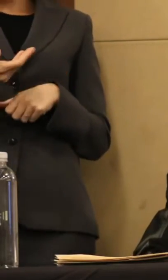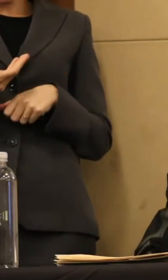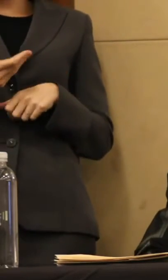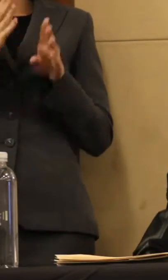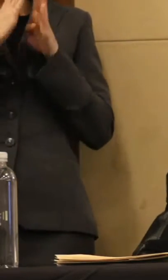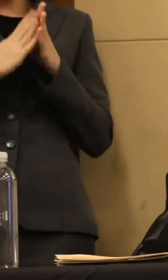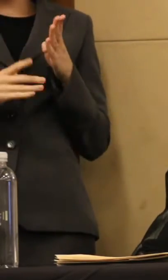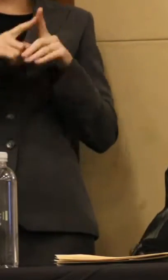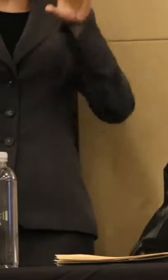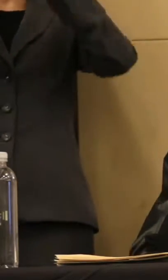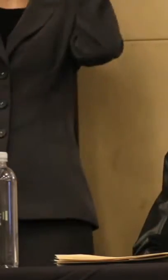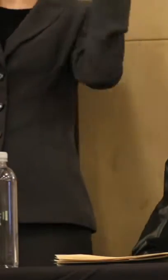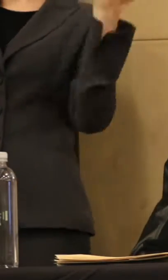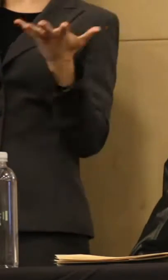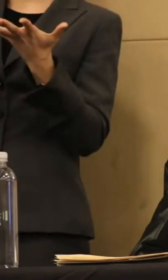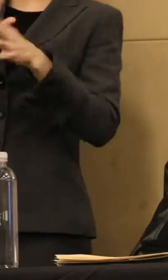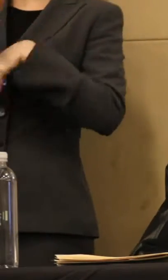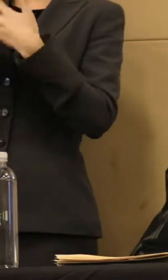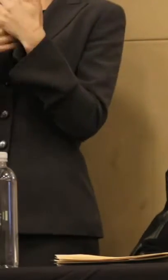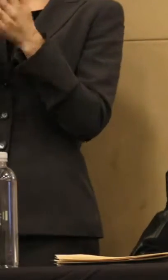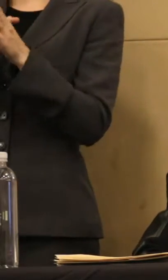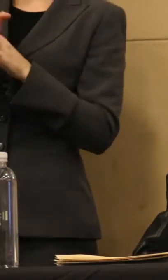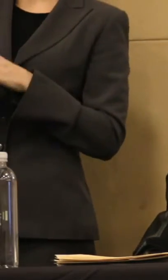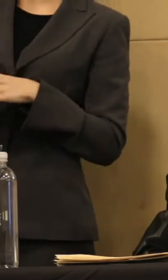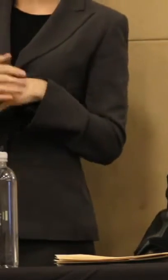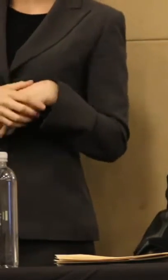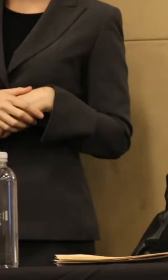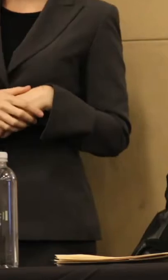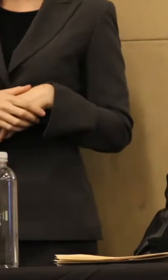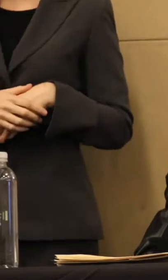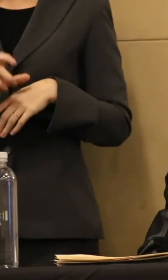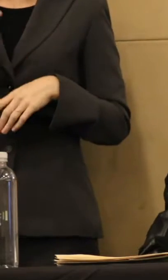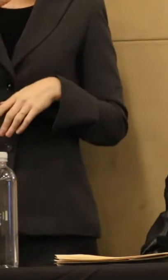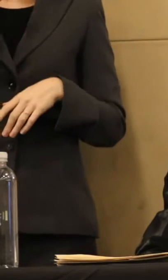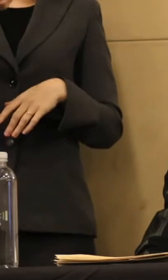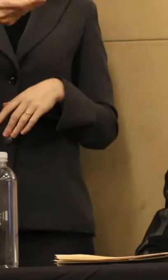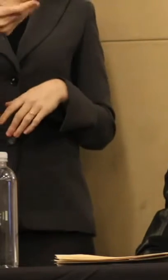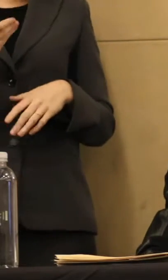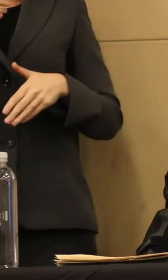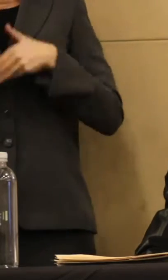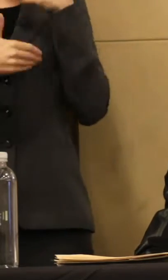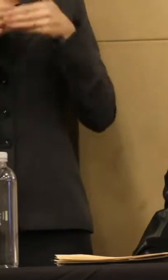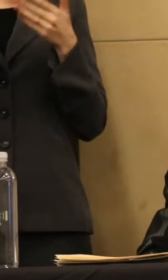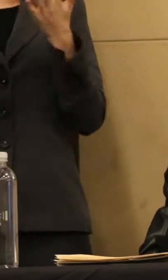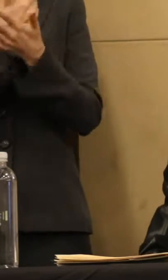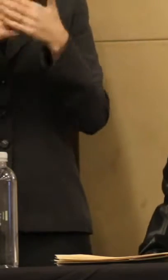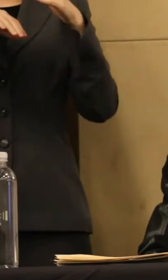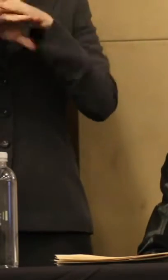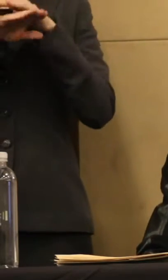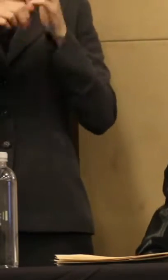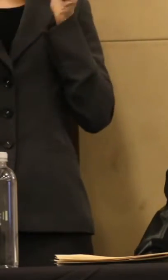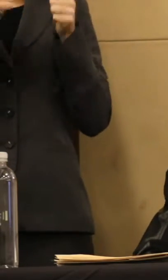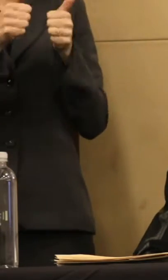on board and then you know, they can't progress, nobody, it doesn't help anyone.